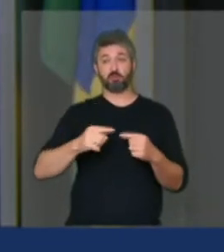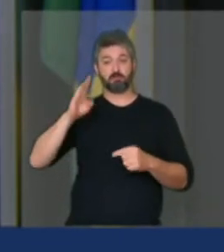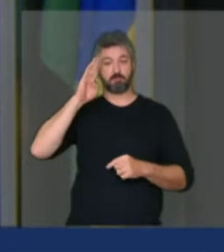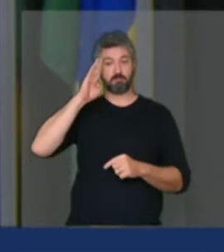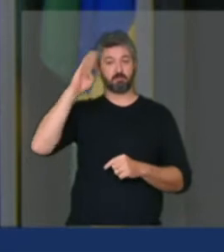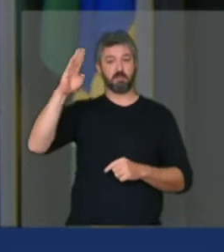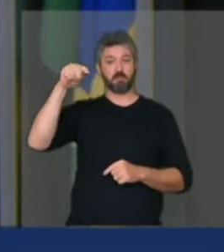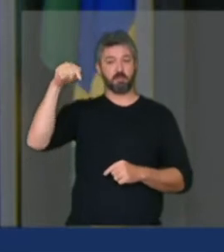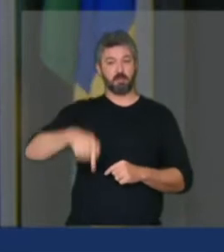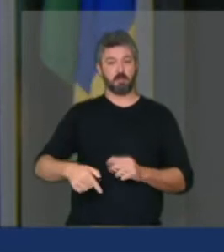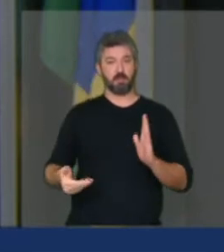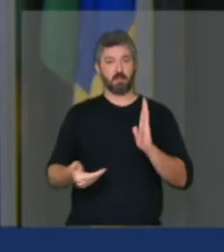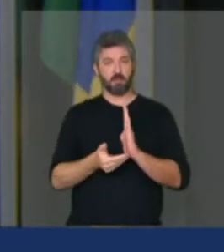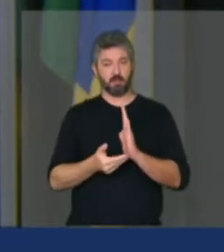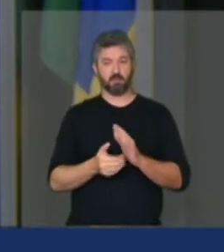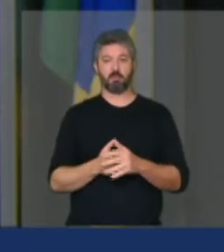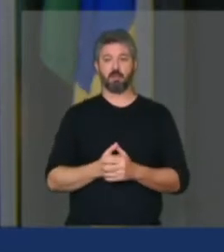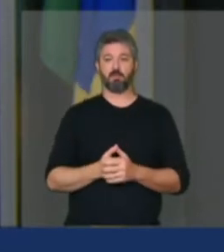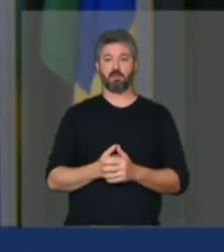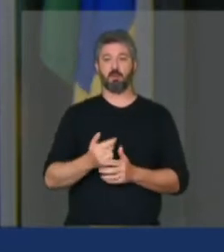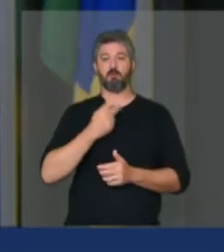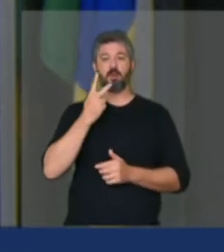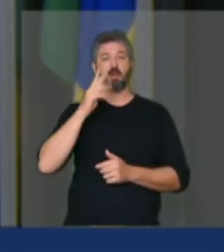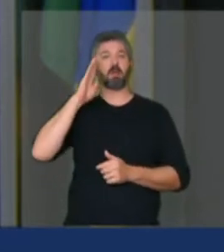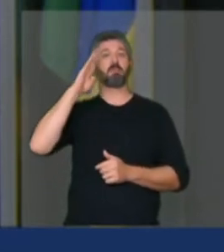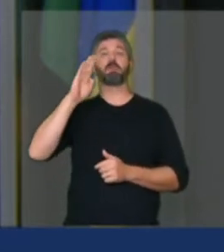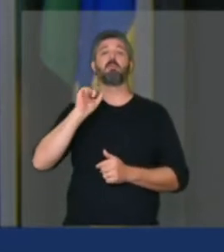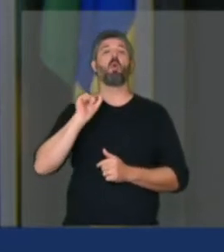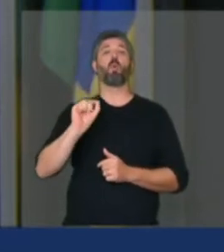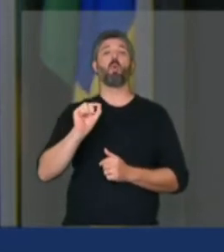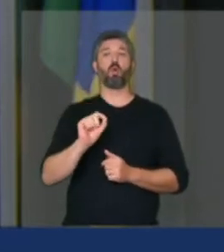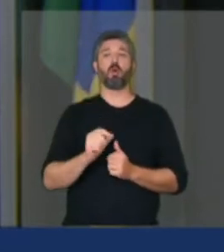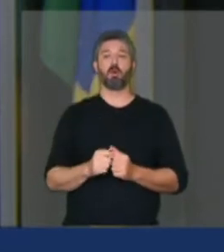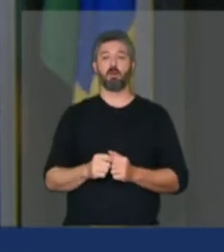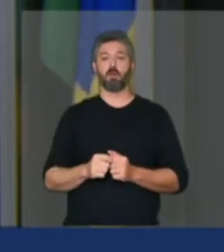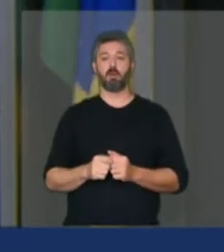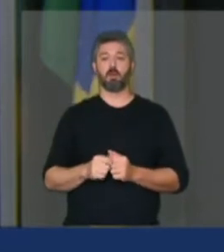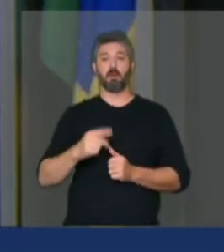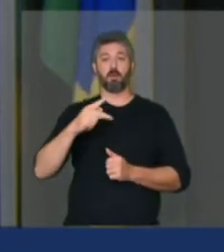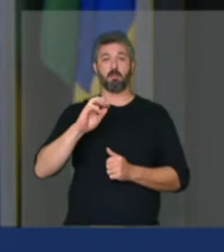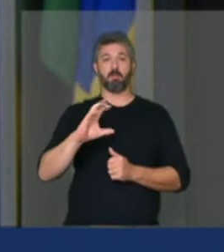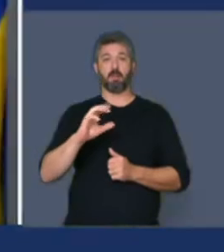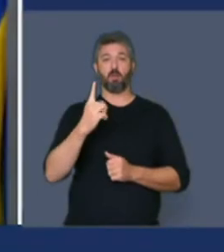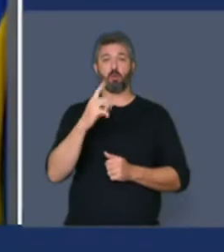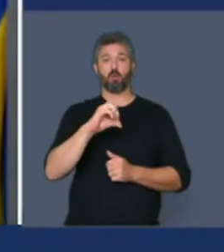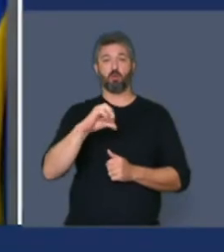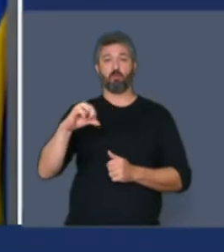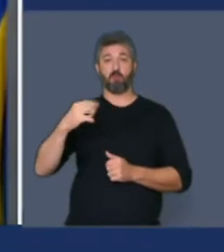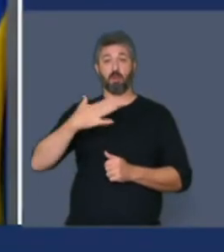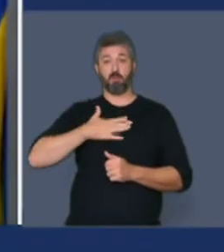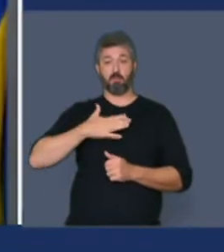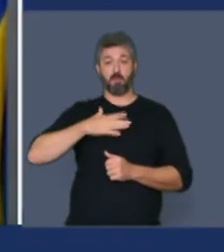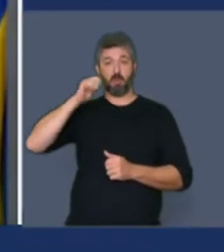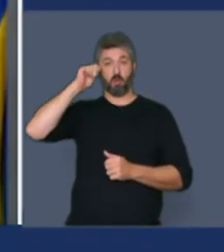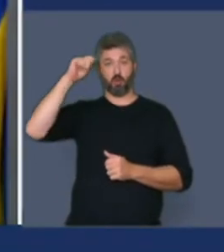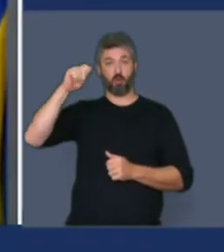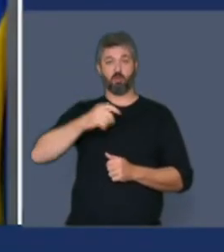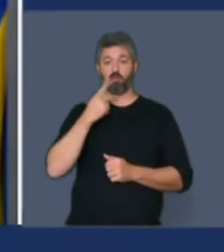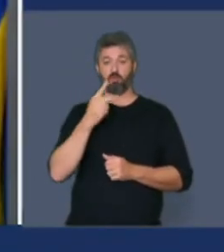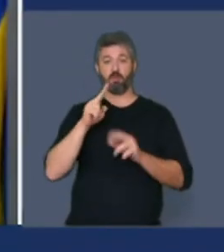DESTA CASA. QUERO FALAR ESPECIFICAMENTE DA PEC 199, DE MINHA AUTORIA QUE TRATA DA SEGUNDA INSTÂNCIA NO NOSSO